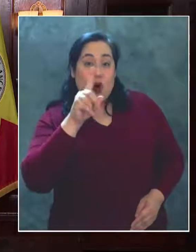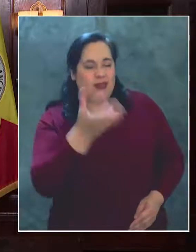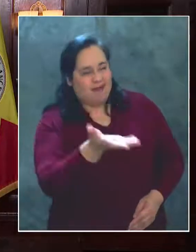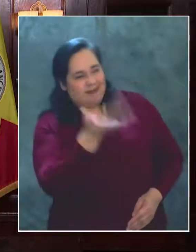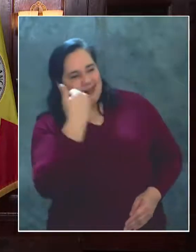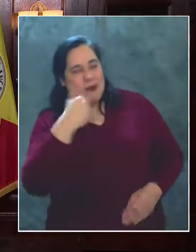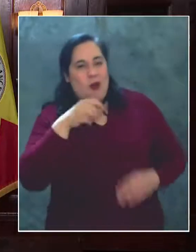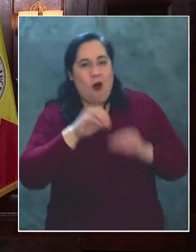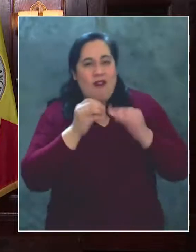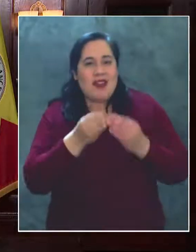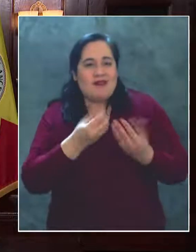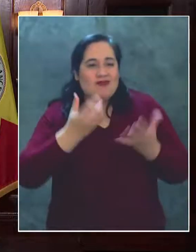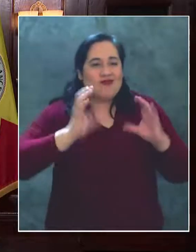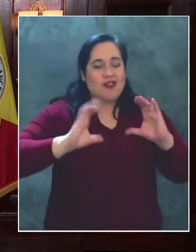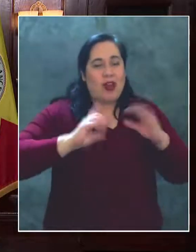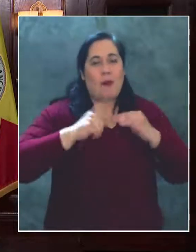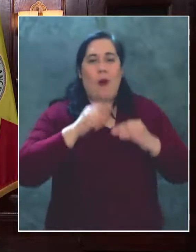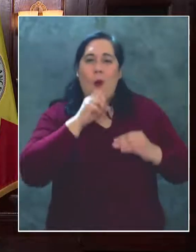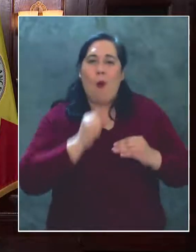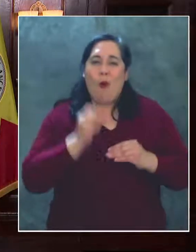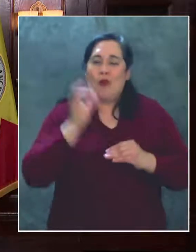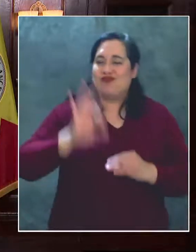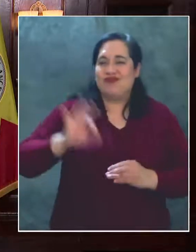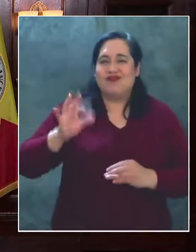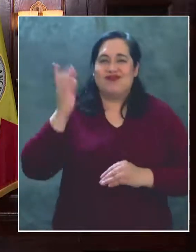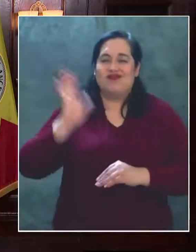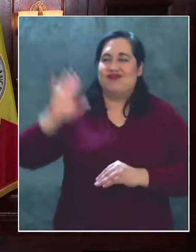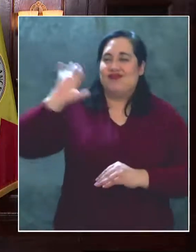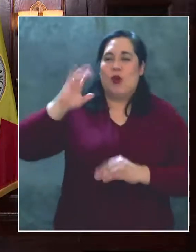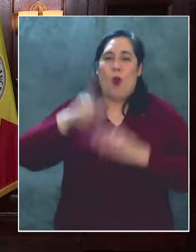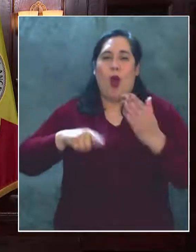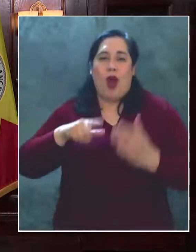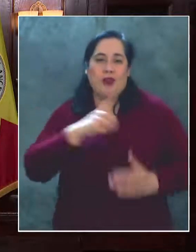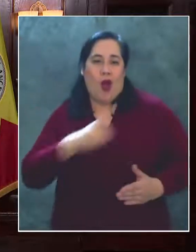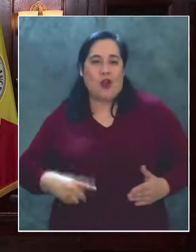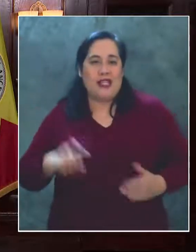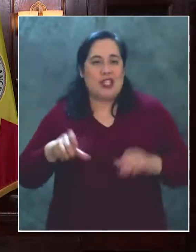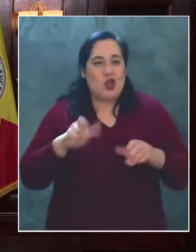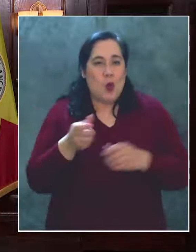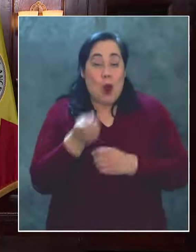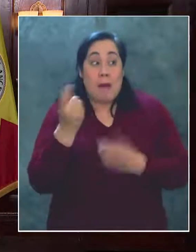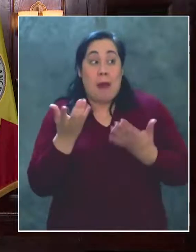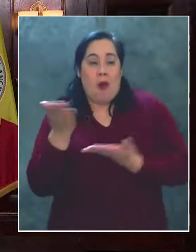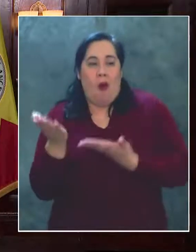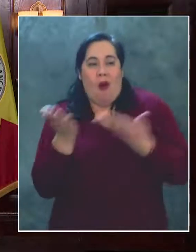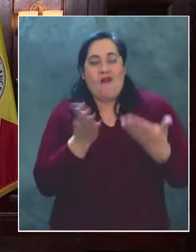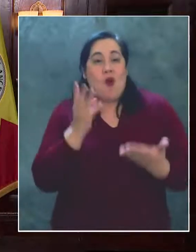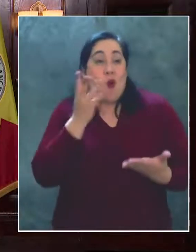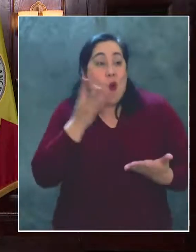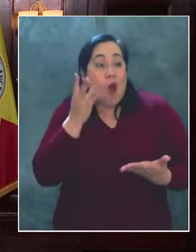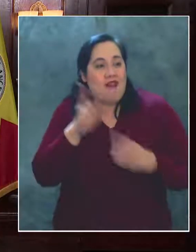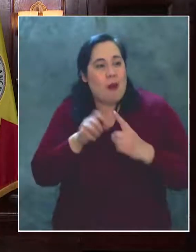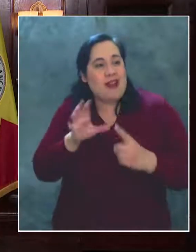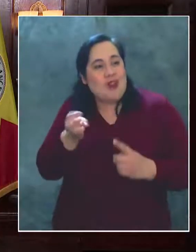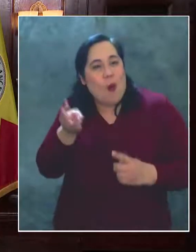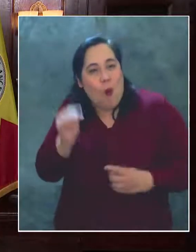TO YOU SIT IN HIS OFFICE TALK ABOUT THE DODGERS AND MAYBE